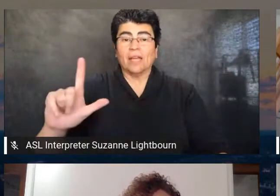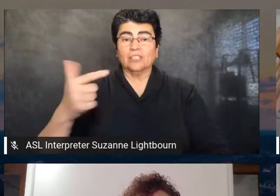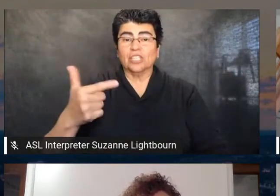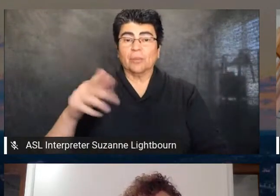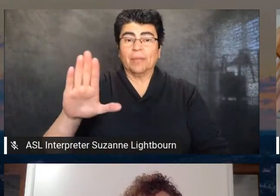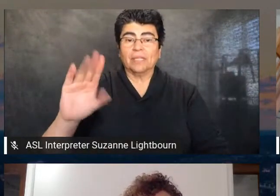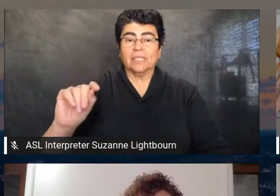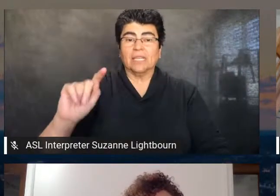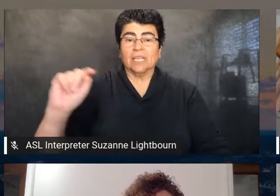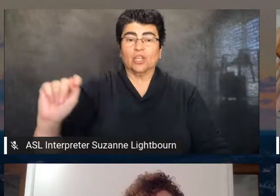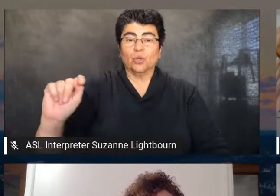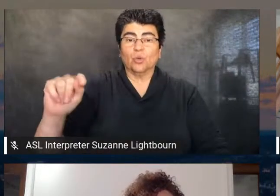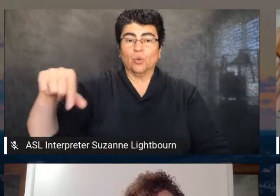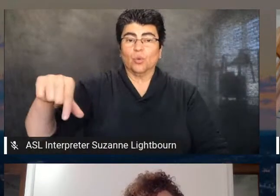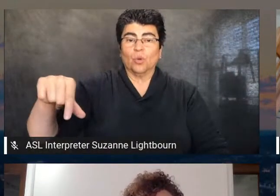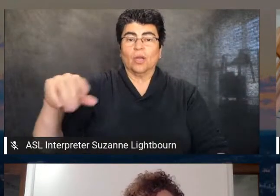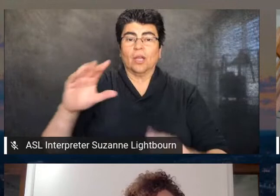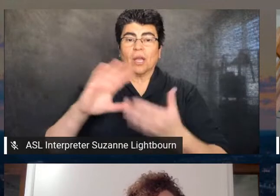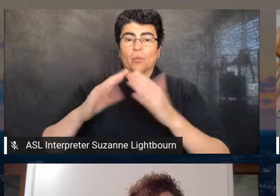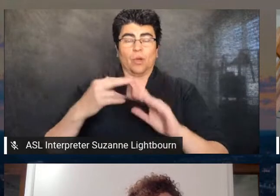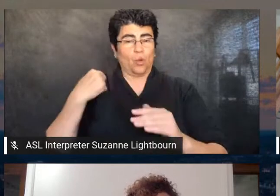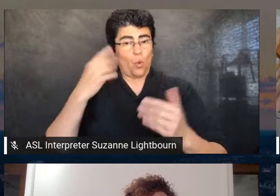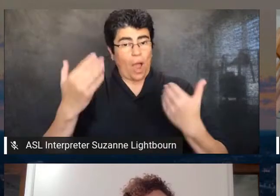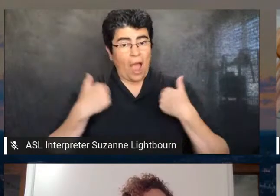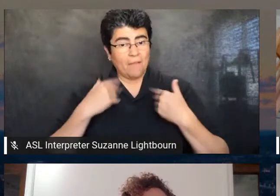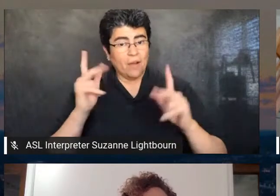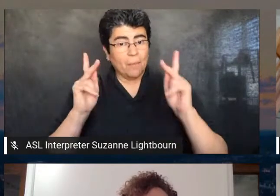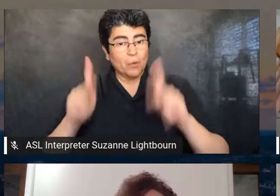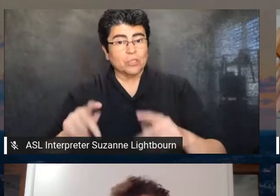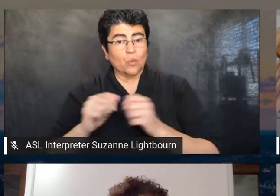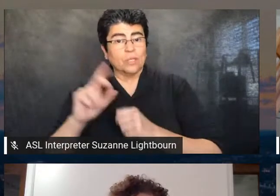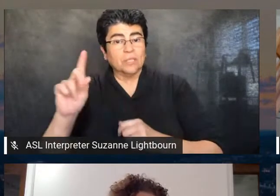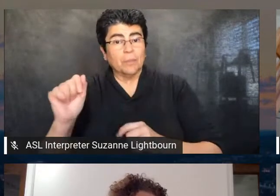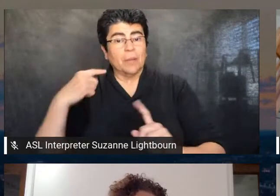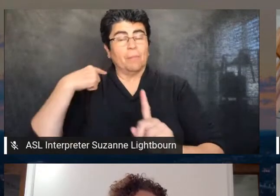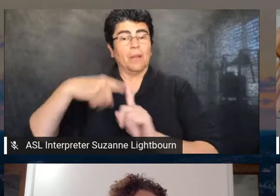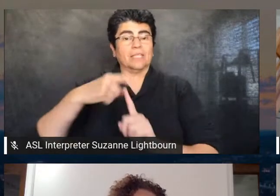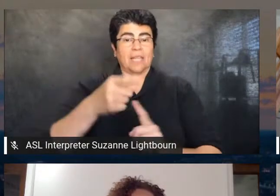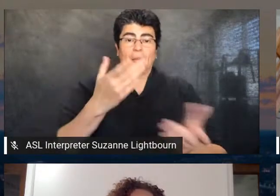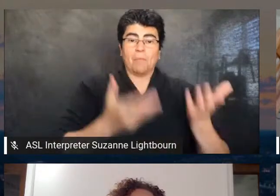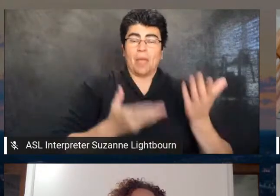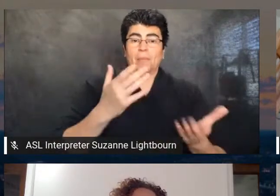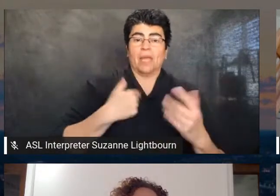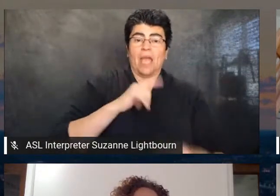so you have a person with disabilities and then on top of that they may be LGBTQ,